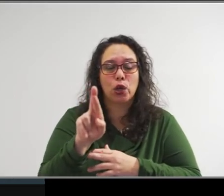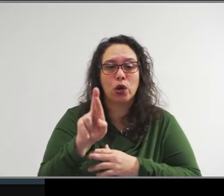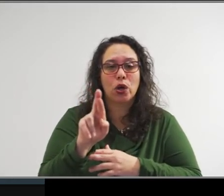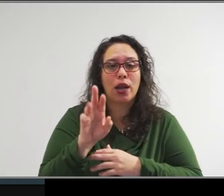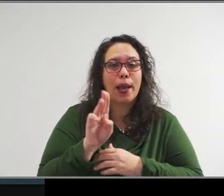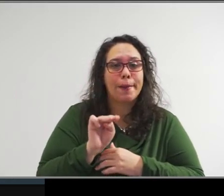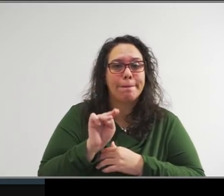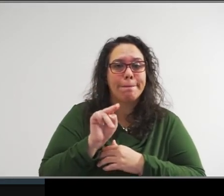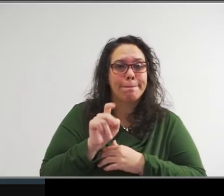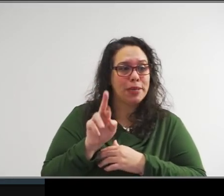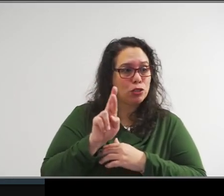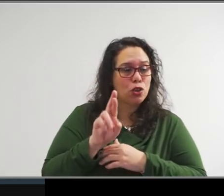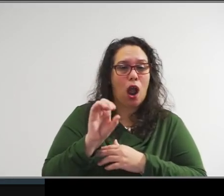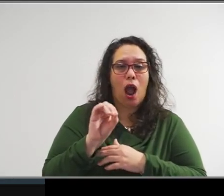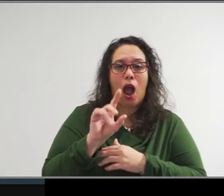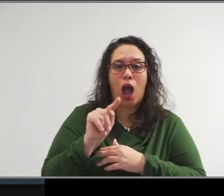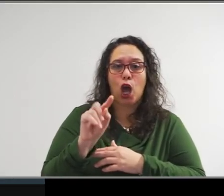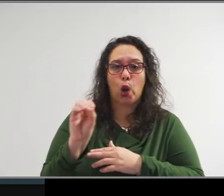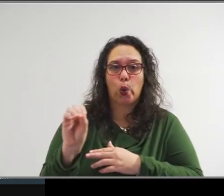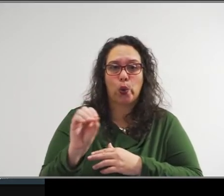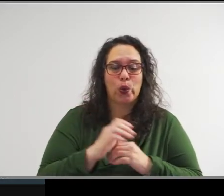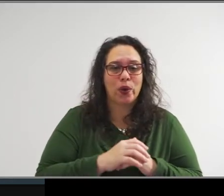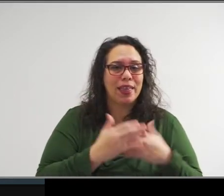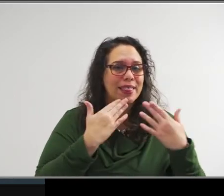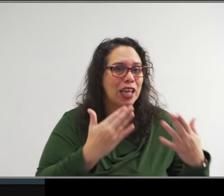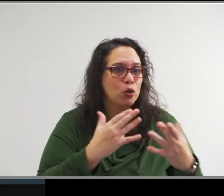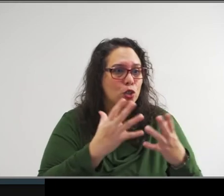Thanks so much, and I too will be brief.